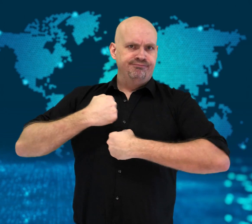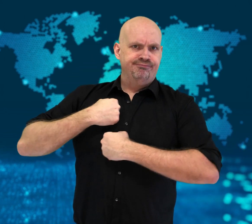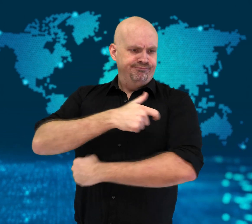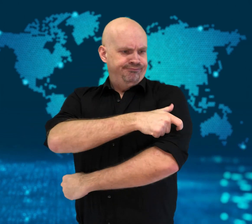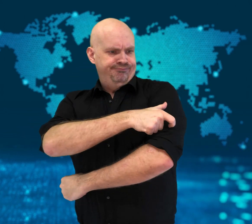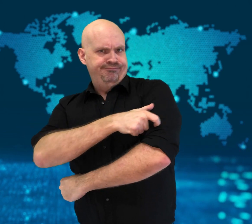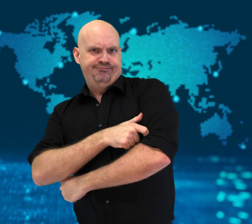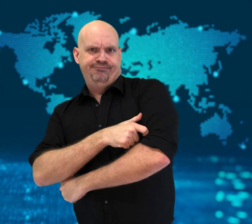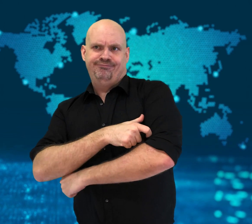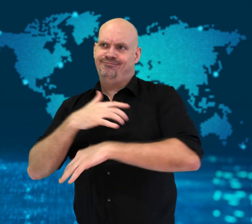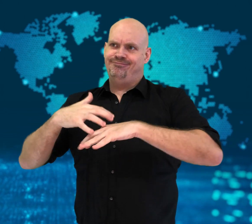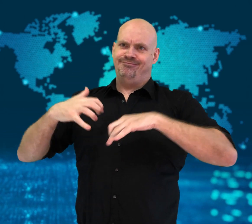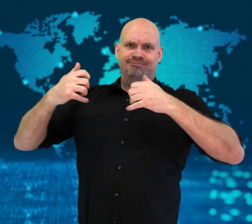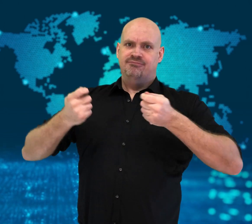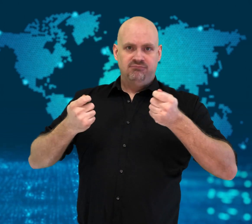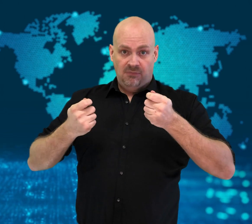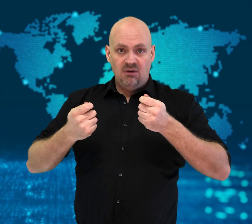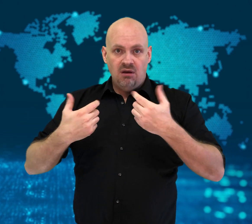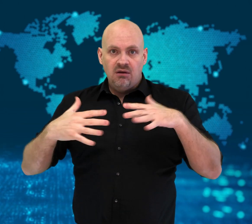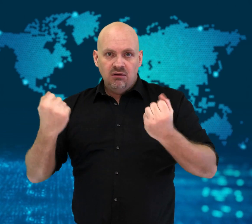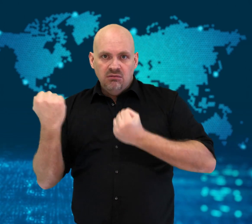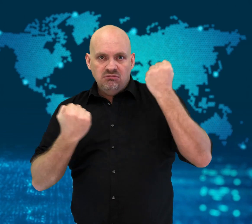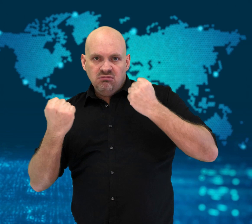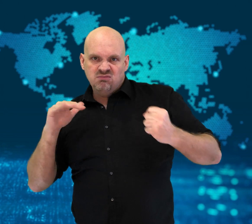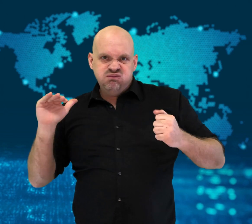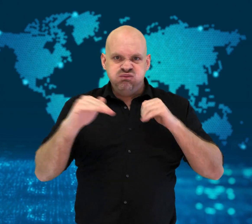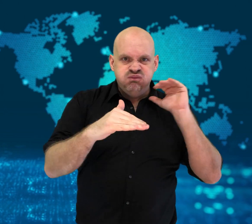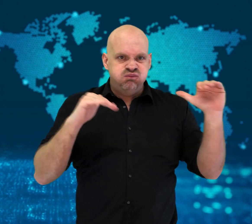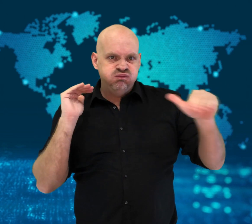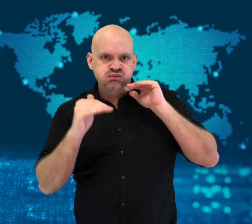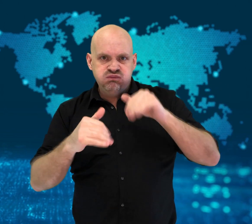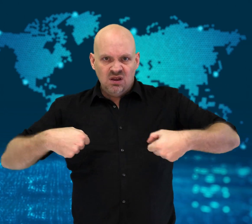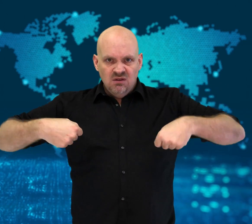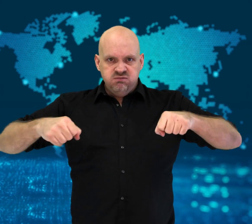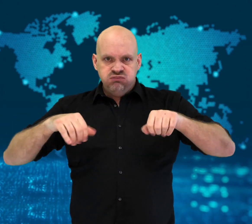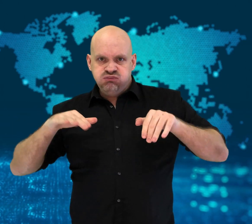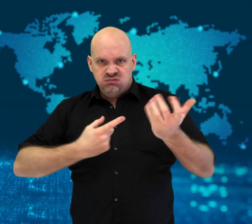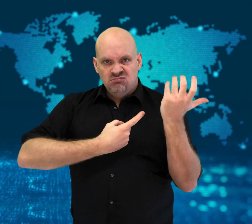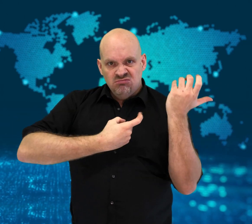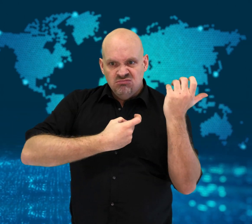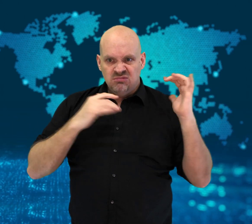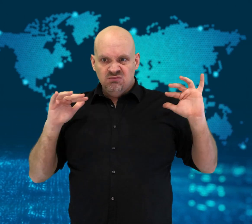attacked the school with pick-up vehicles,